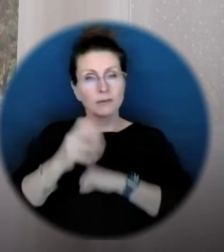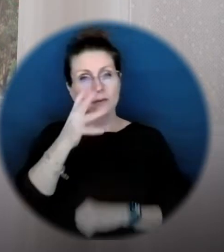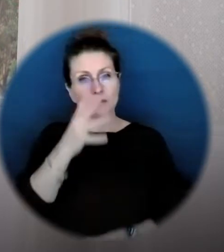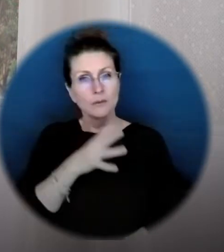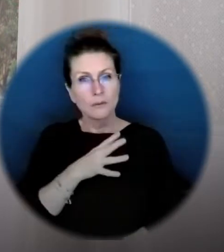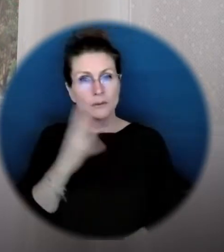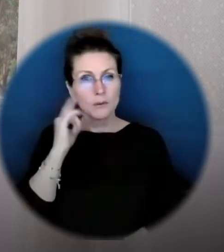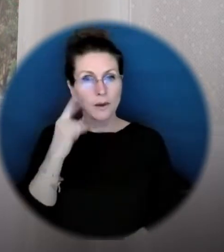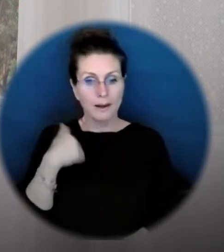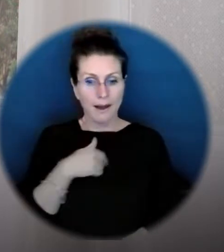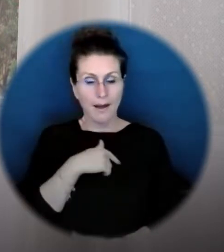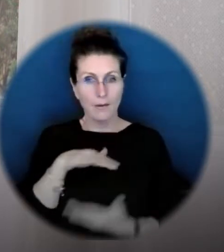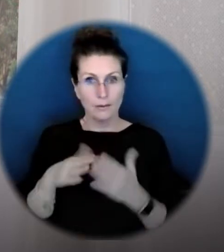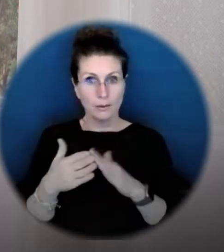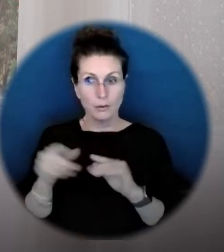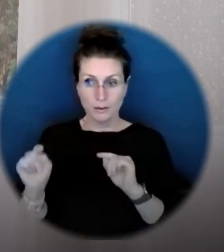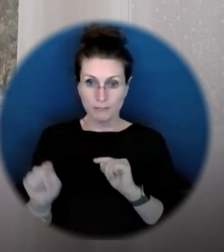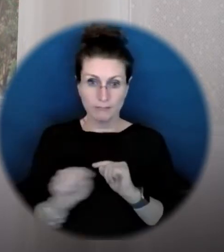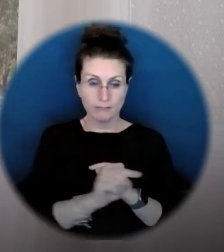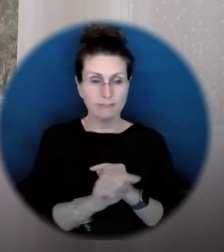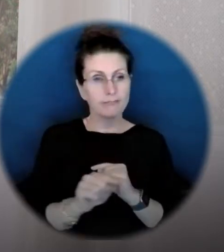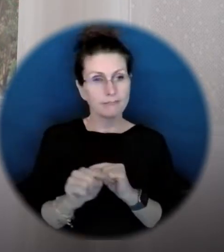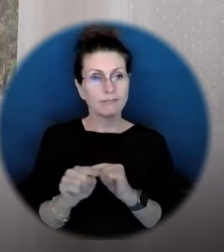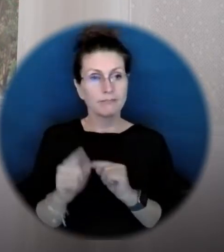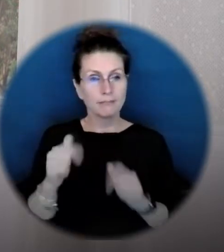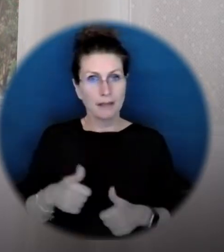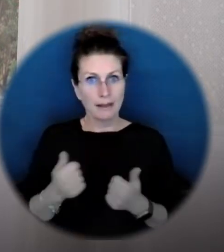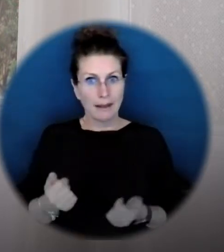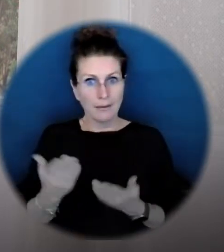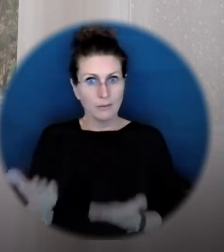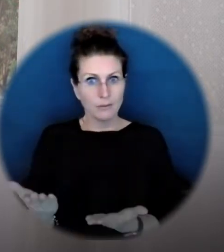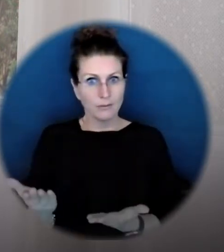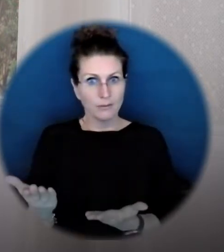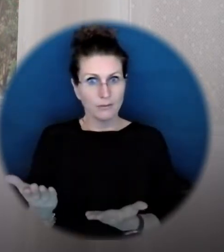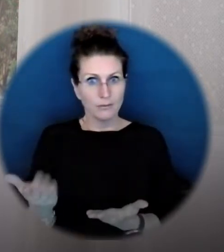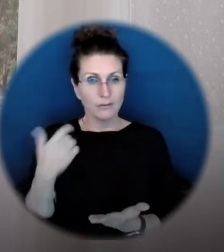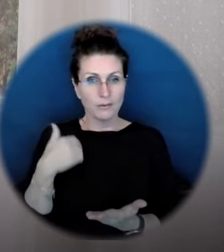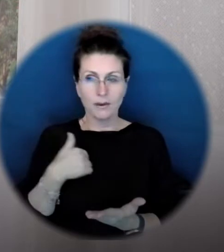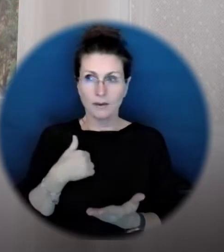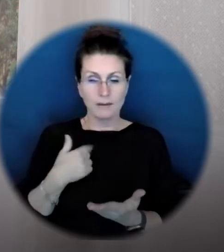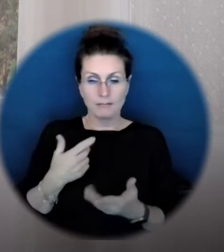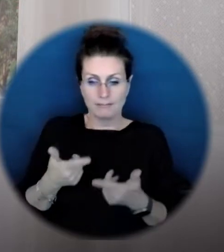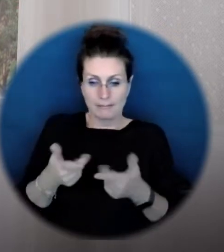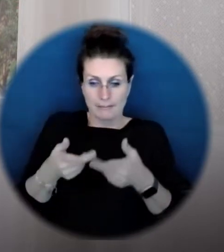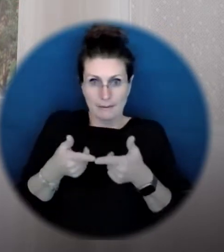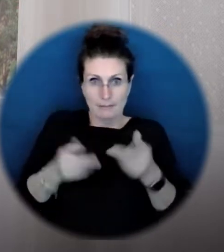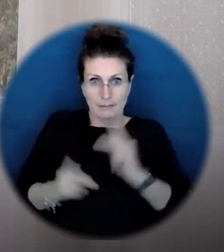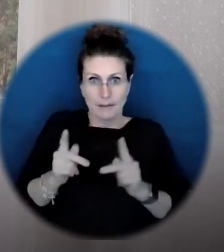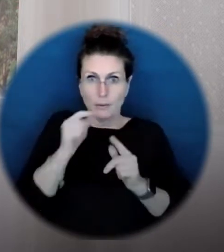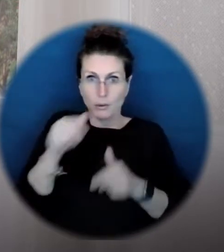because in our communities women are life givers. They're the conduits that bring new life into the world,